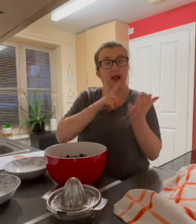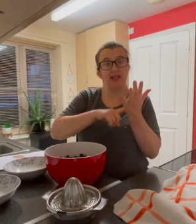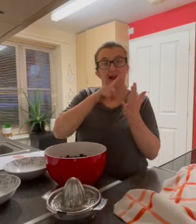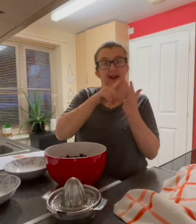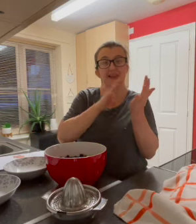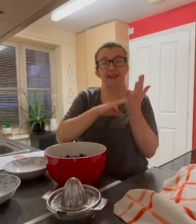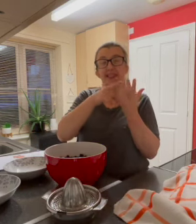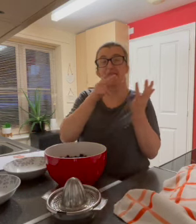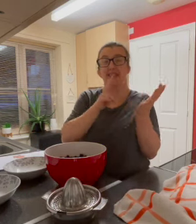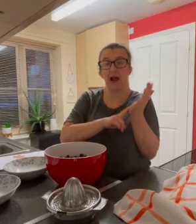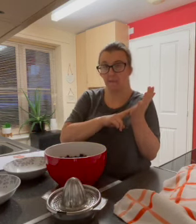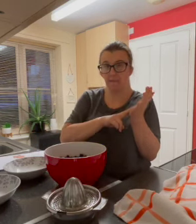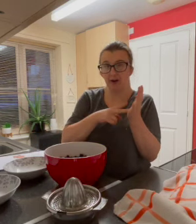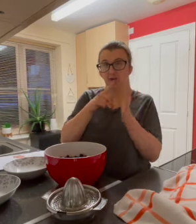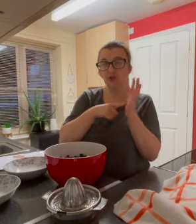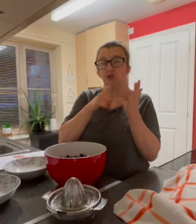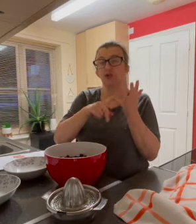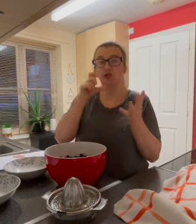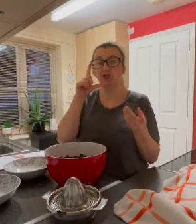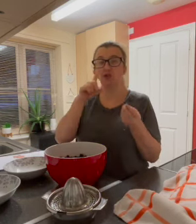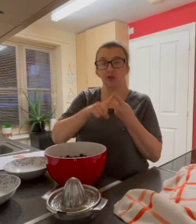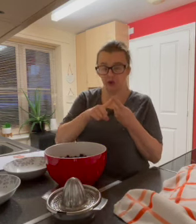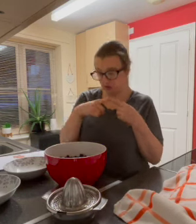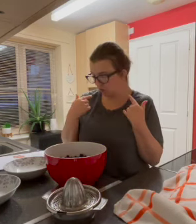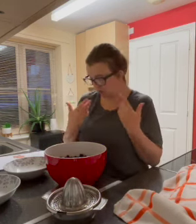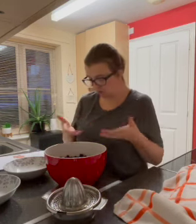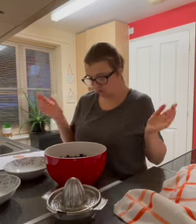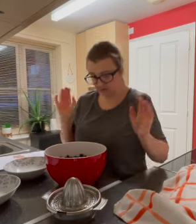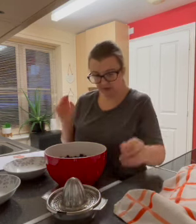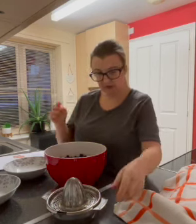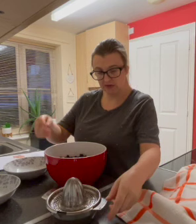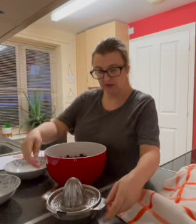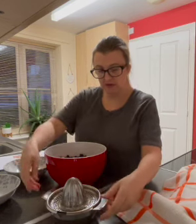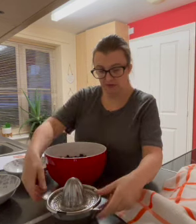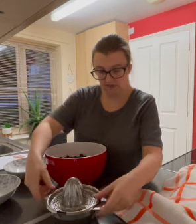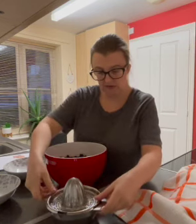1 fresh squeeze Lemon Juice.